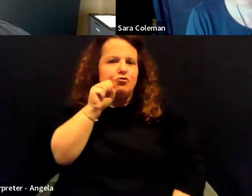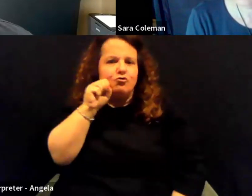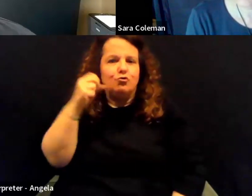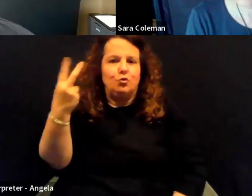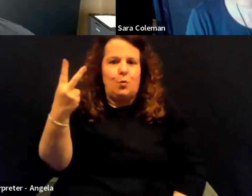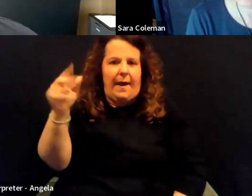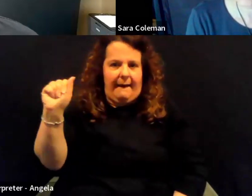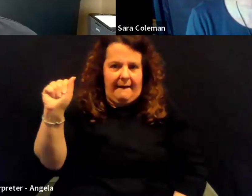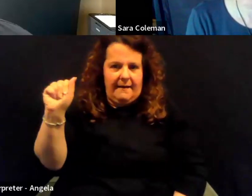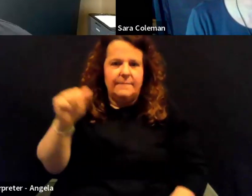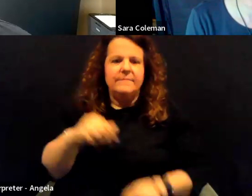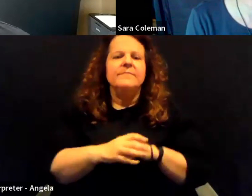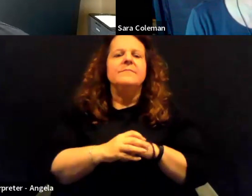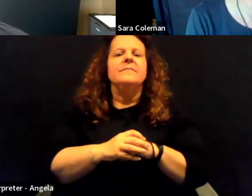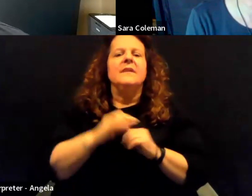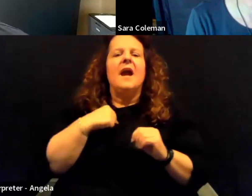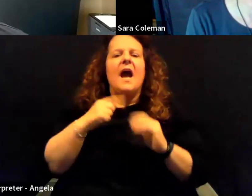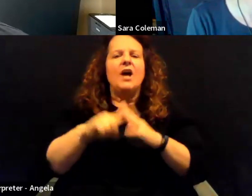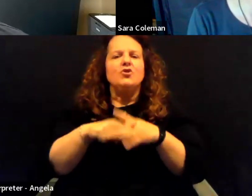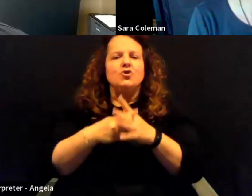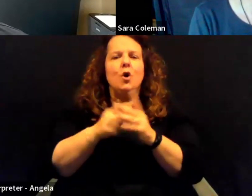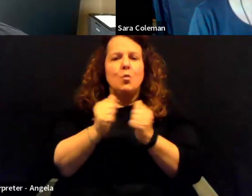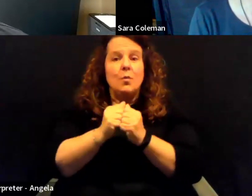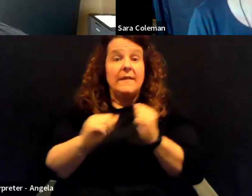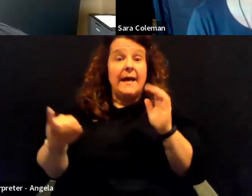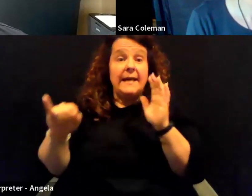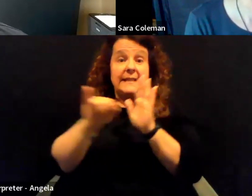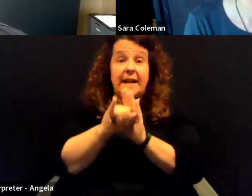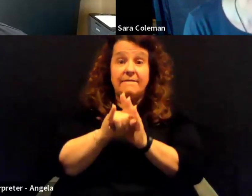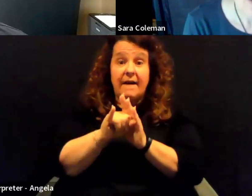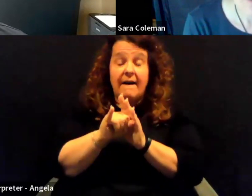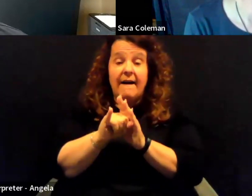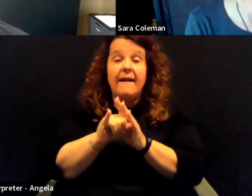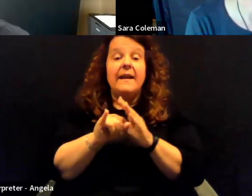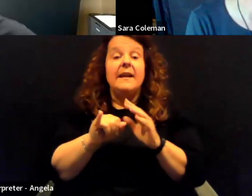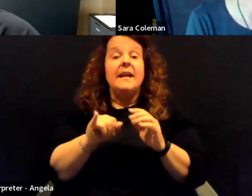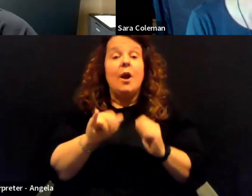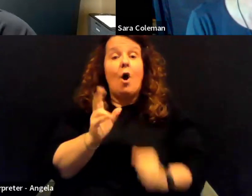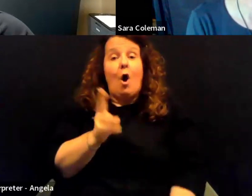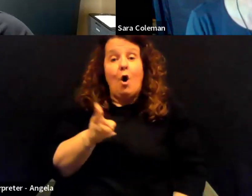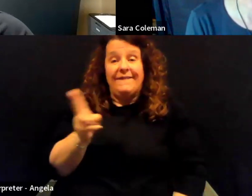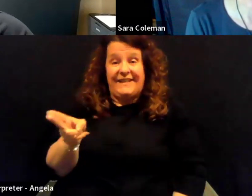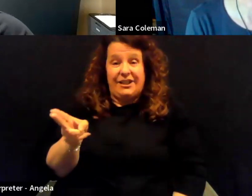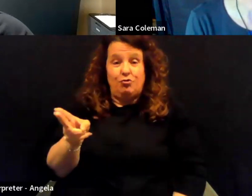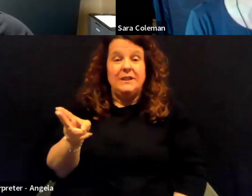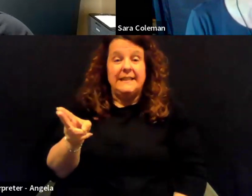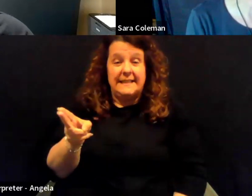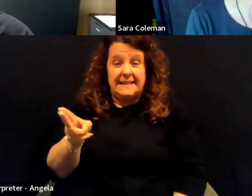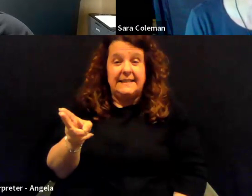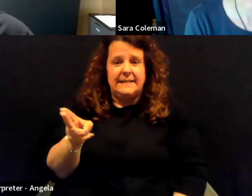So I started with being identified, hard of hearing as a kindergartner,